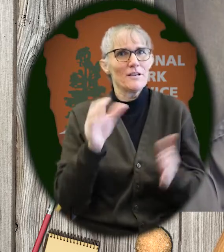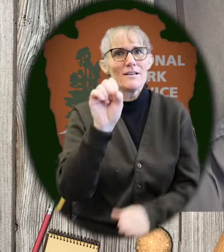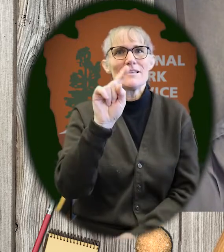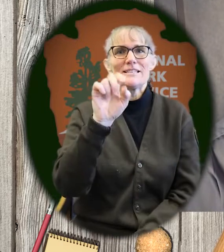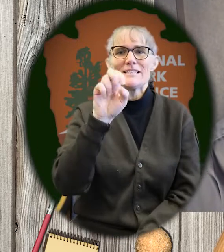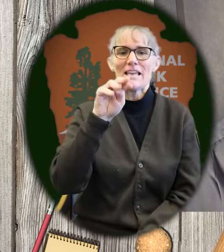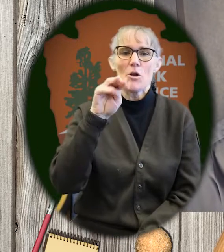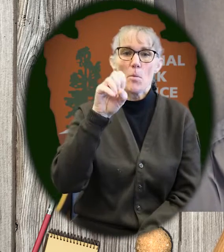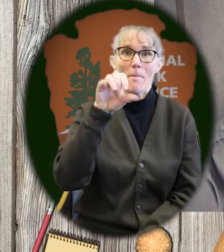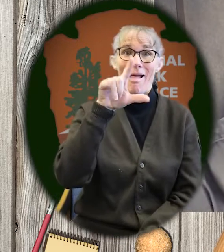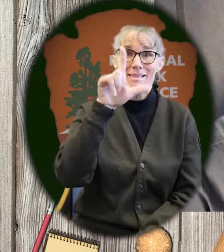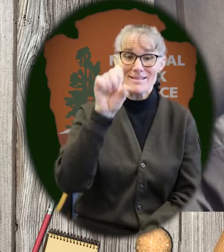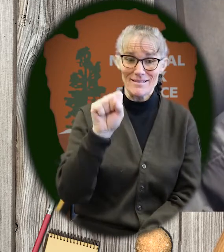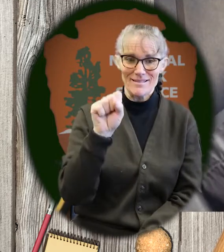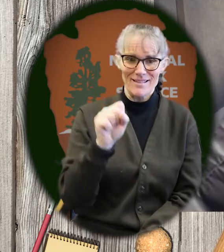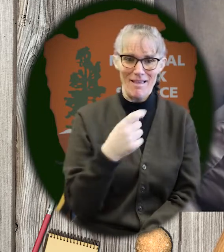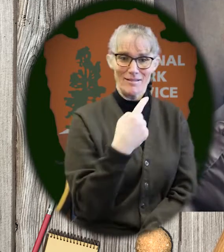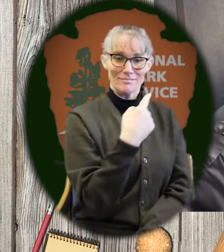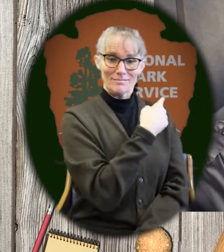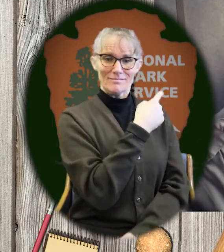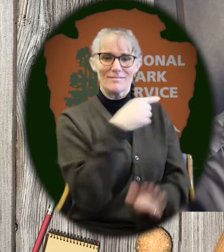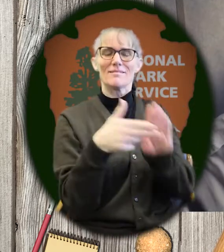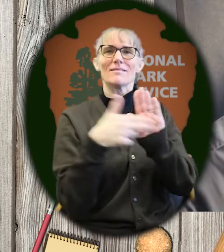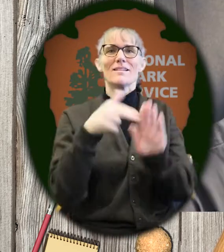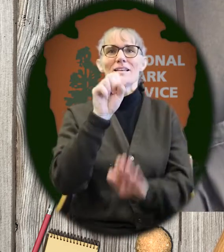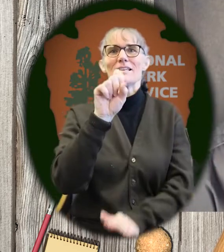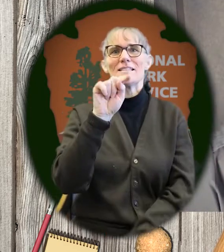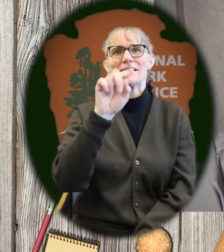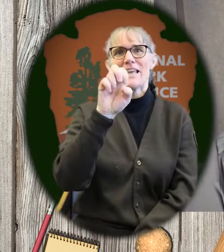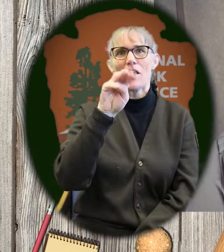This little guy behind me is the Stenomylus hitchcocki,